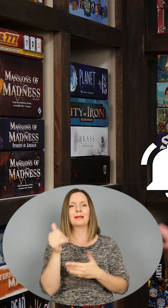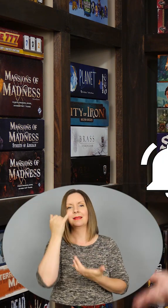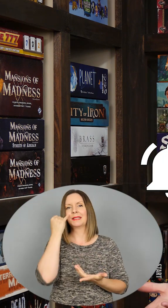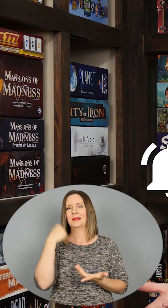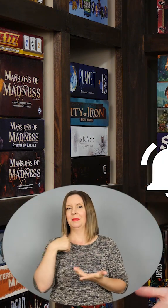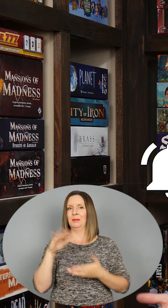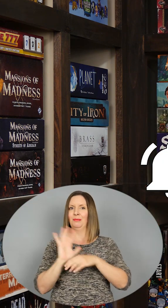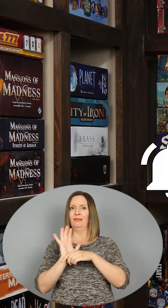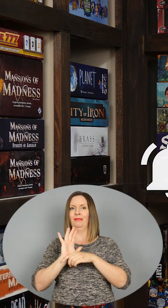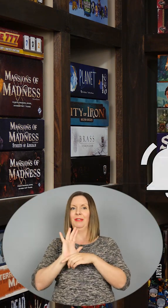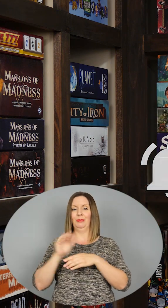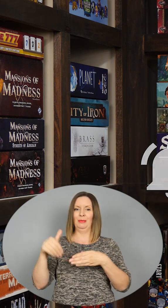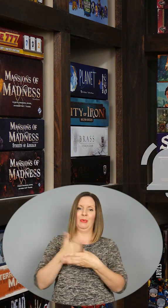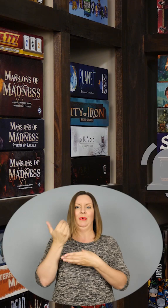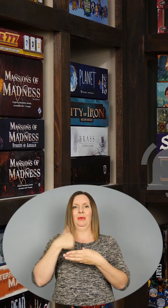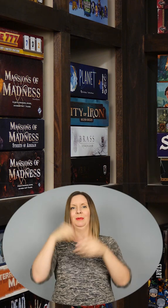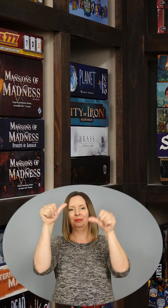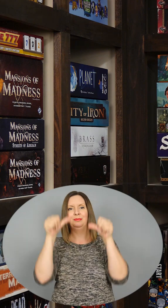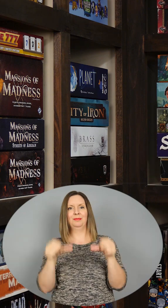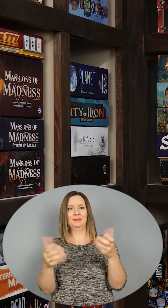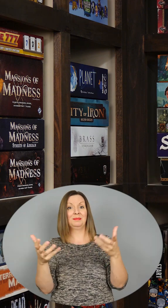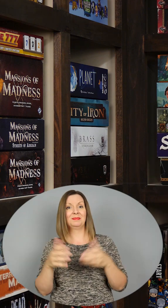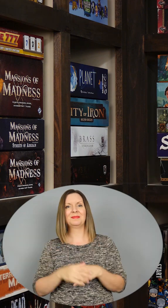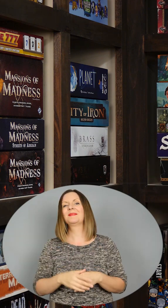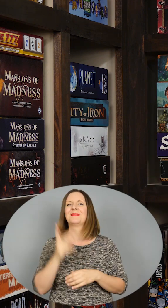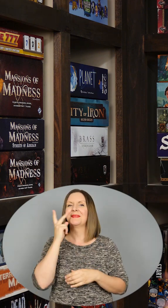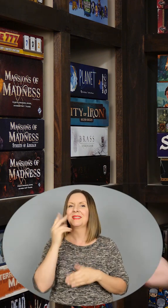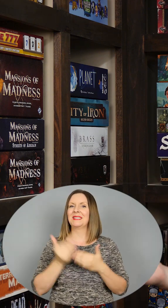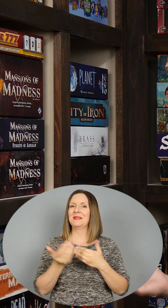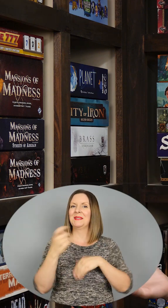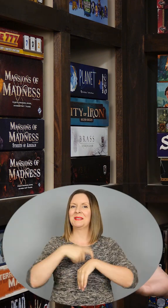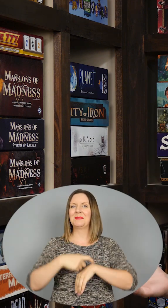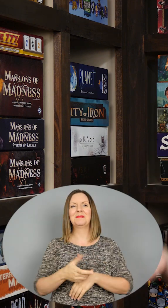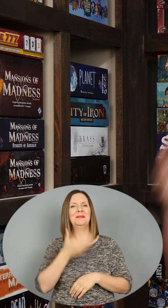get a notification any time we post a new video, but until the next time, thanks for watching.